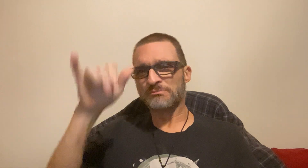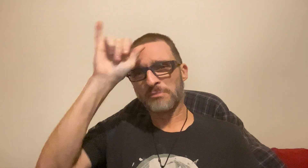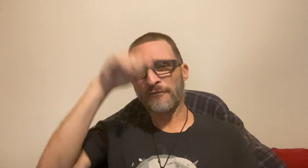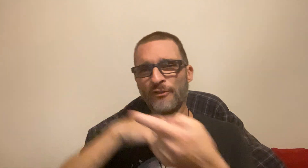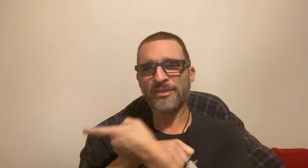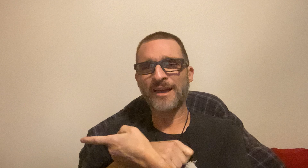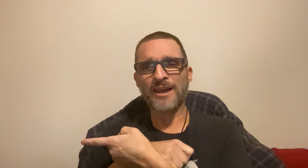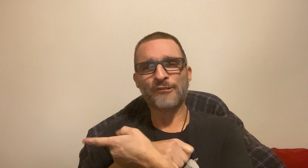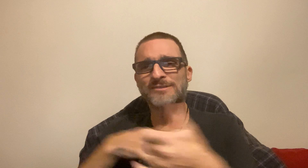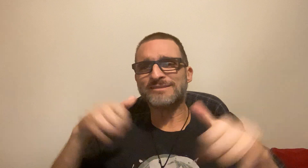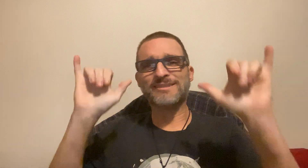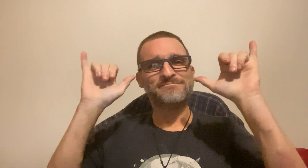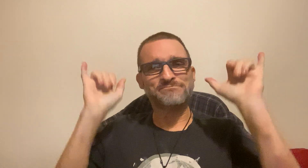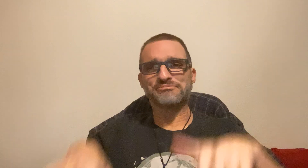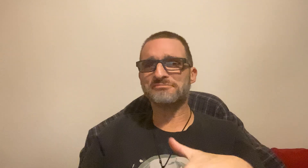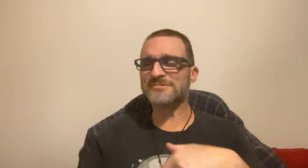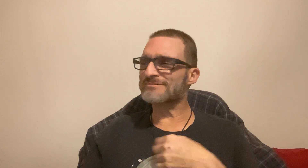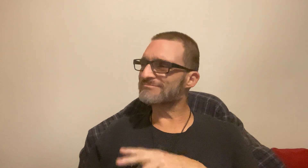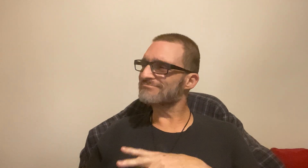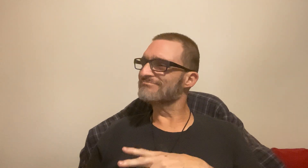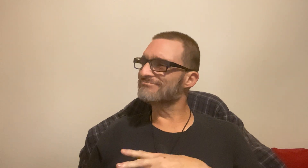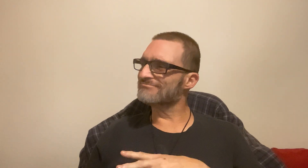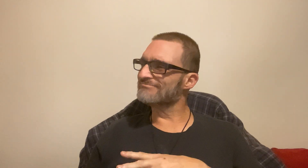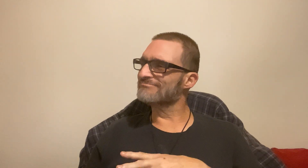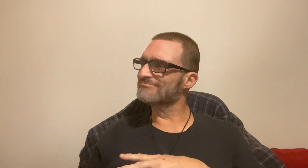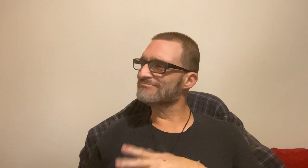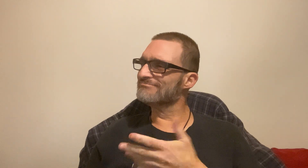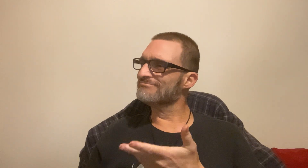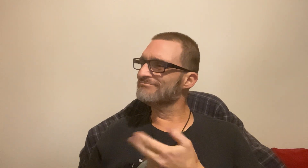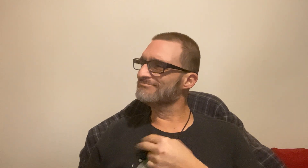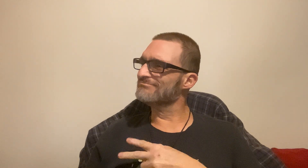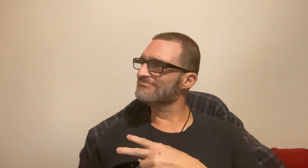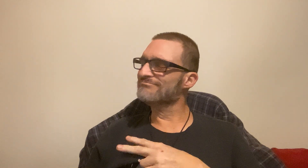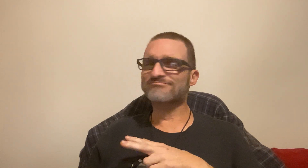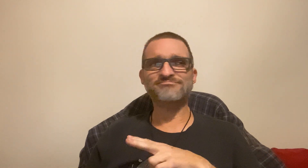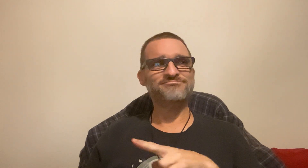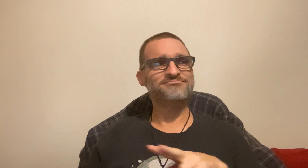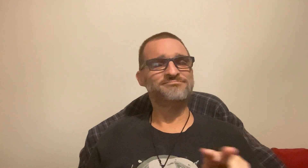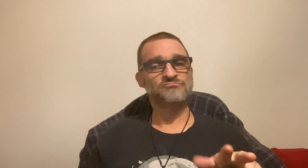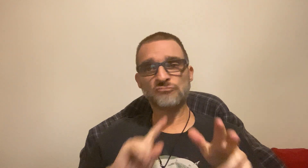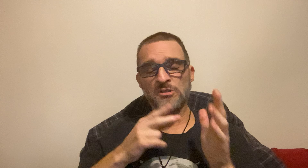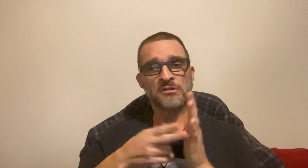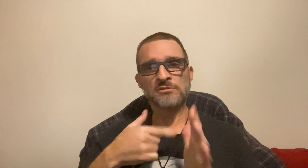I turned back to where the buffalo was and it was STILL THERE.